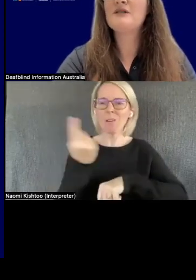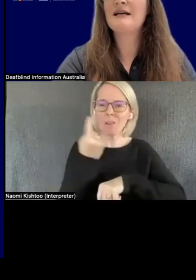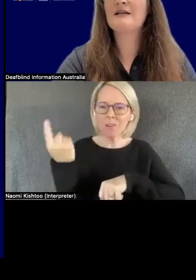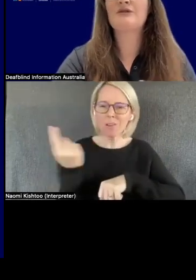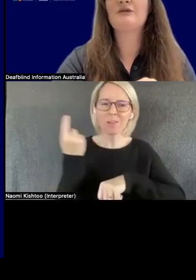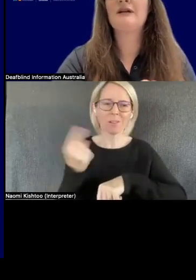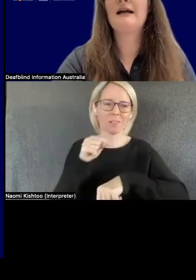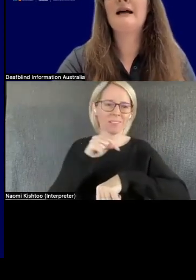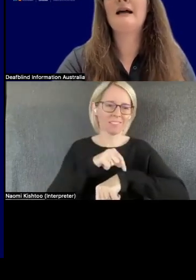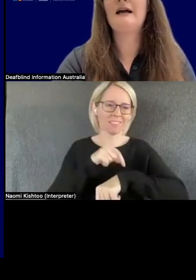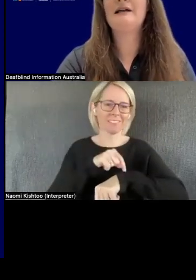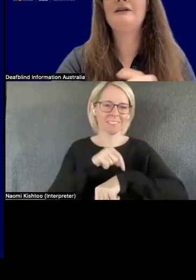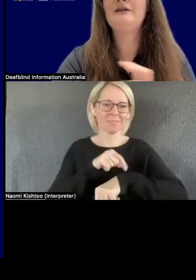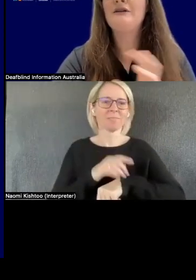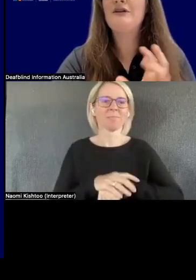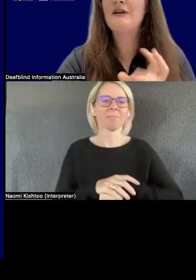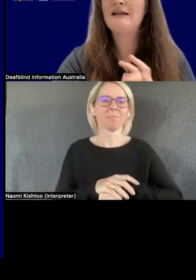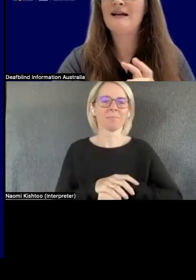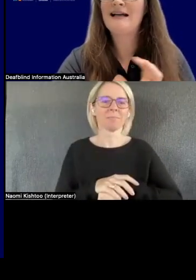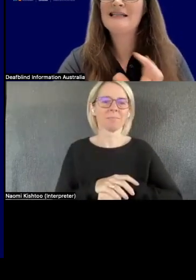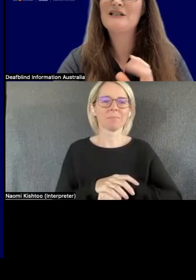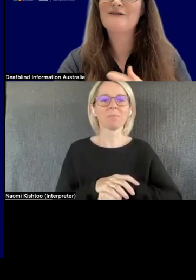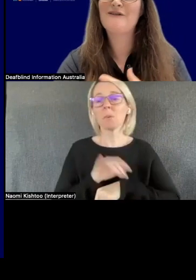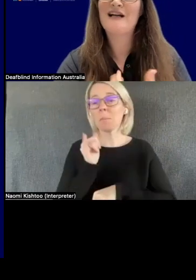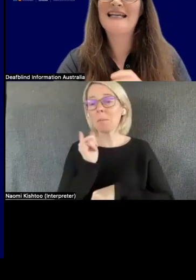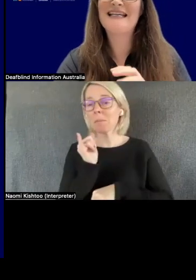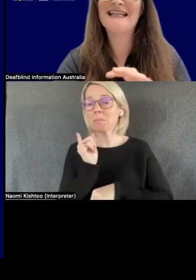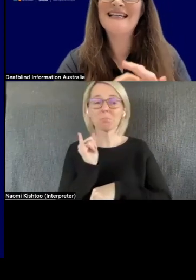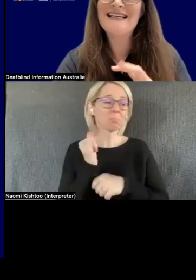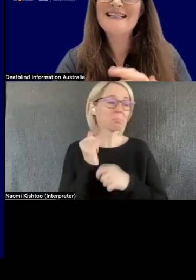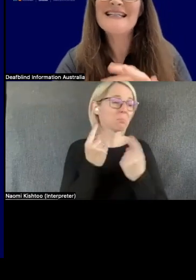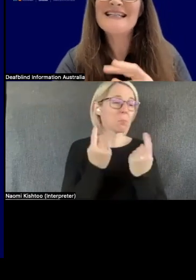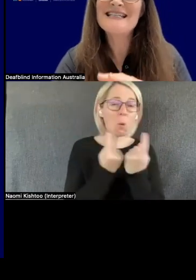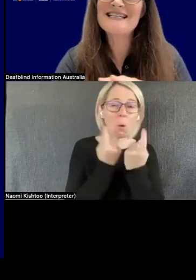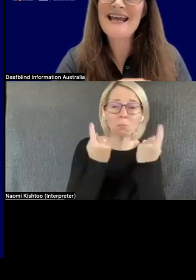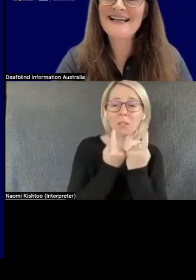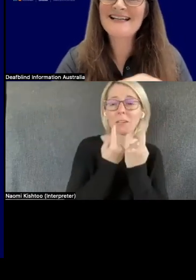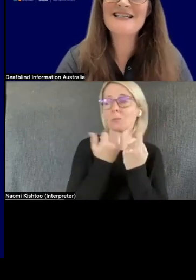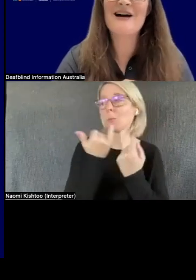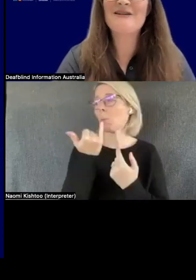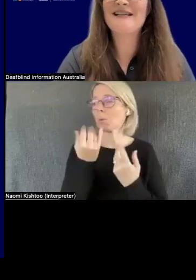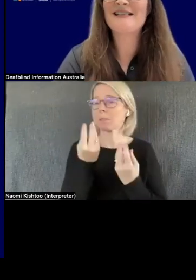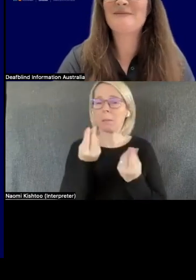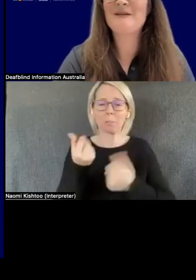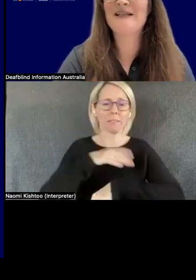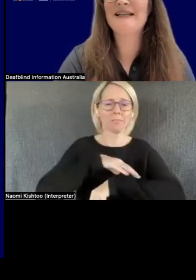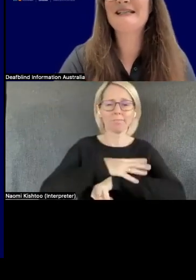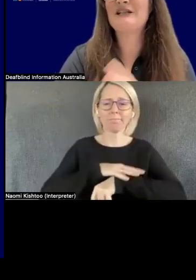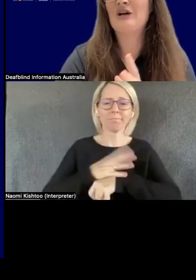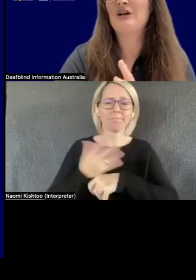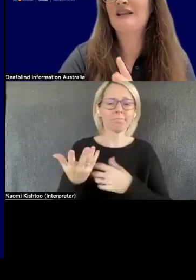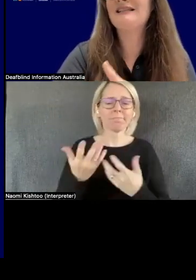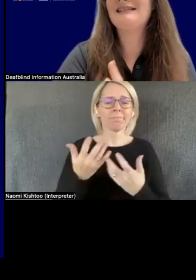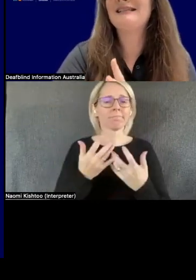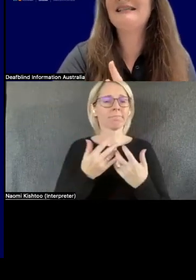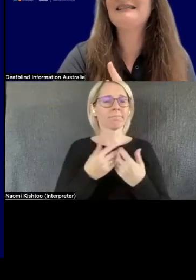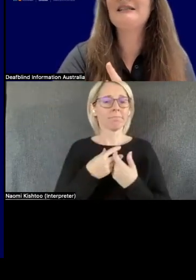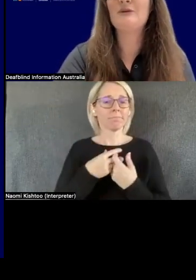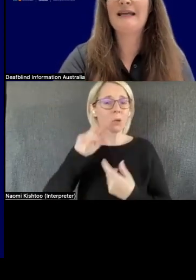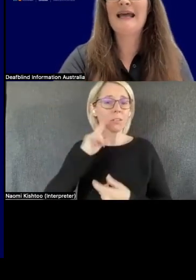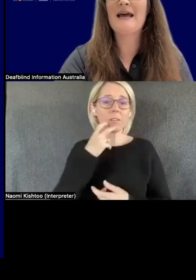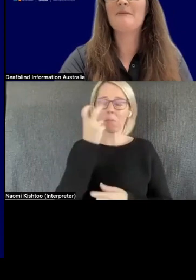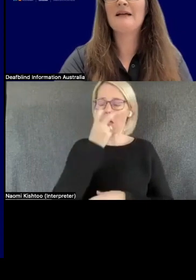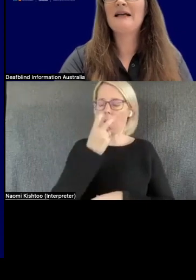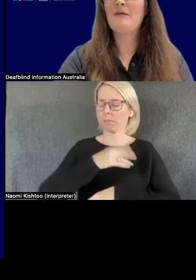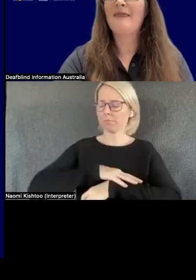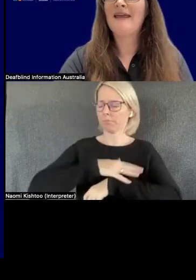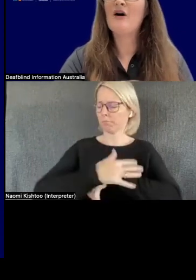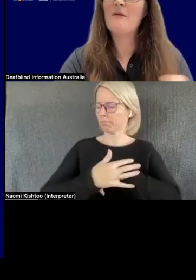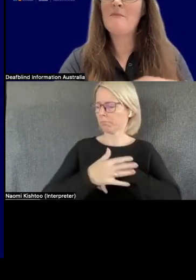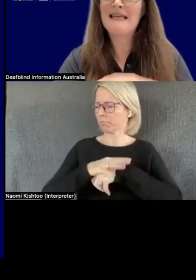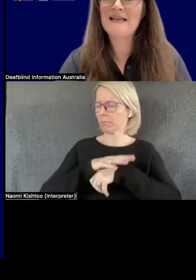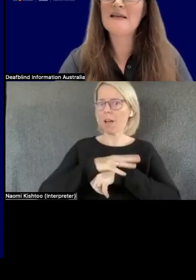object or a unique identifying tactile experience to go, “This is who I am”, but they’re not making